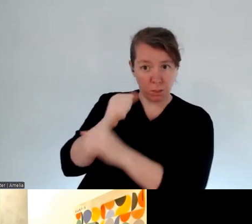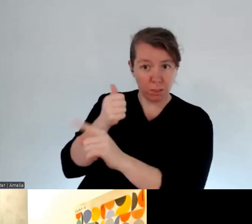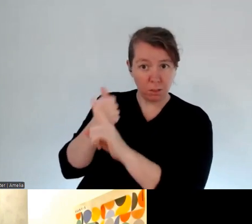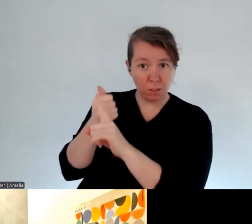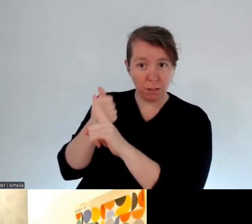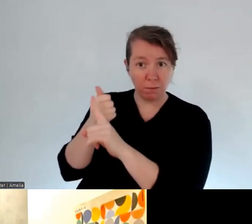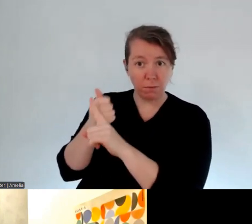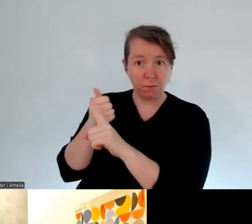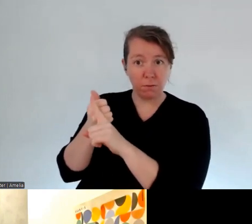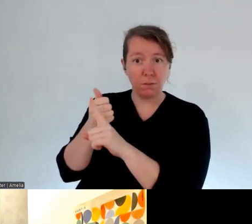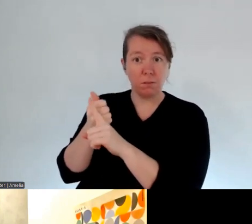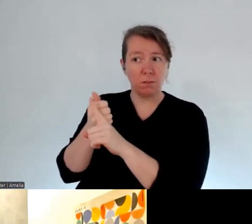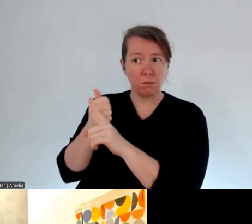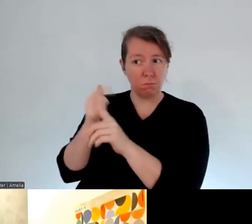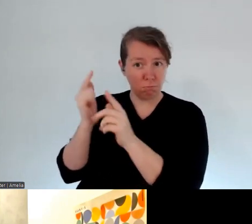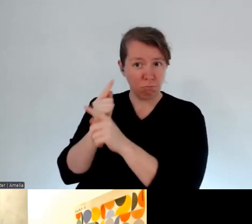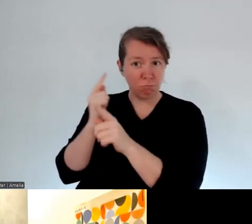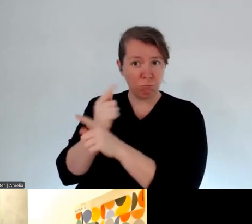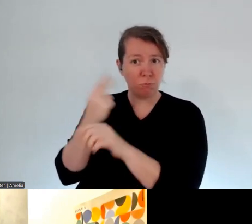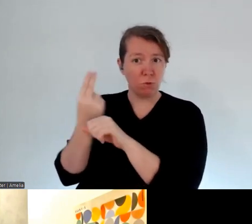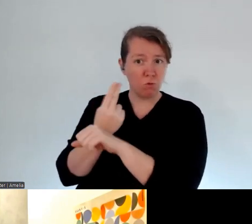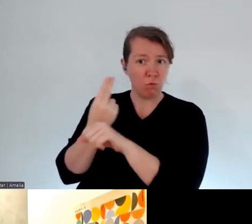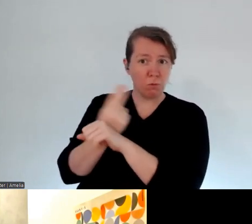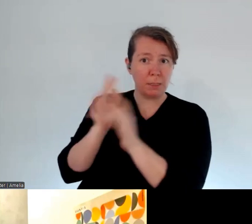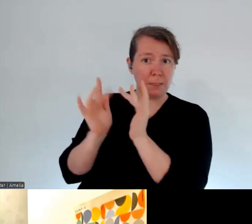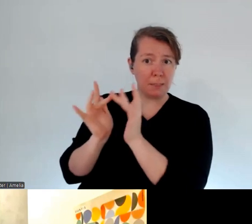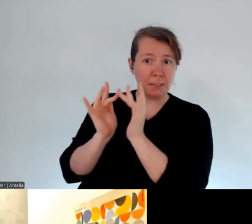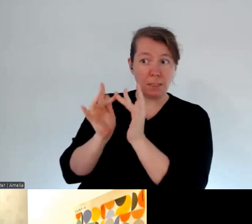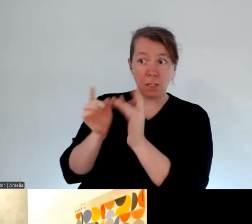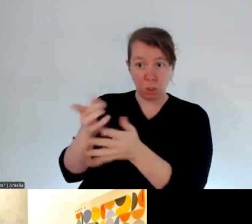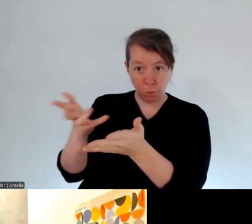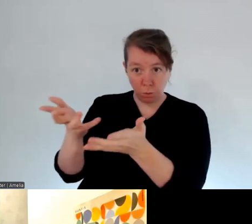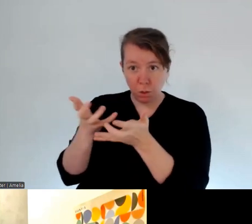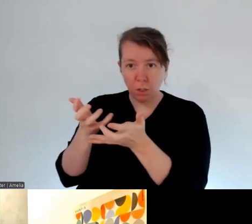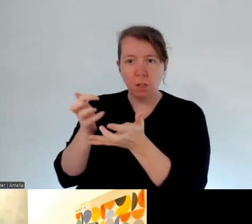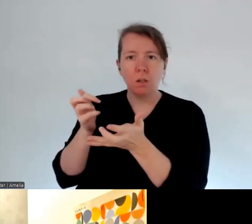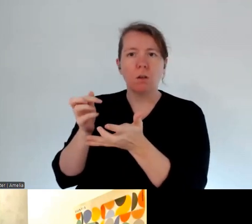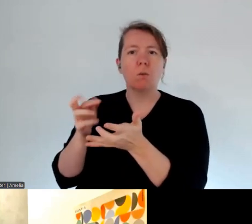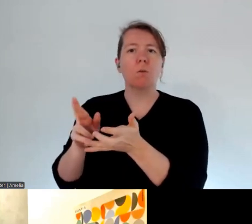I want to make sure that they are doing things because they want to do it or because they have consent.